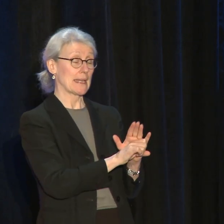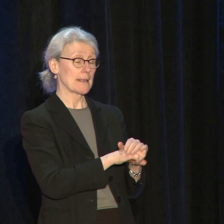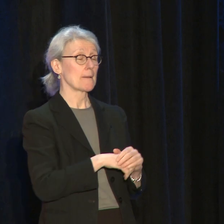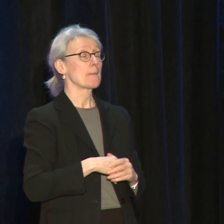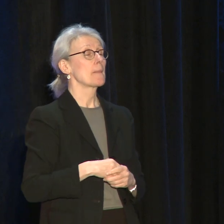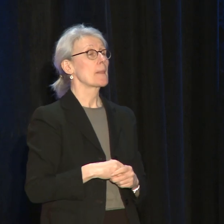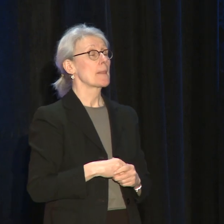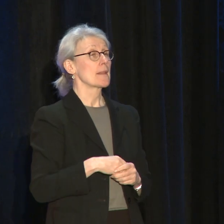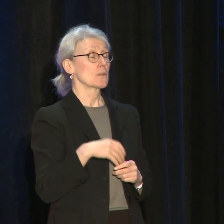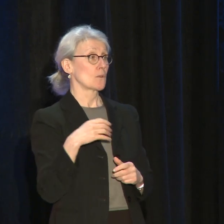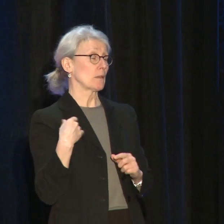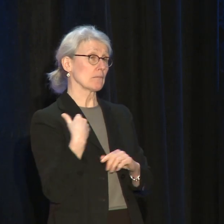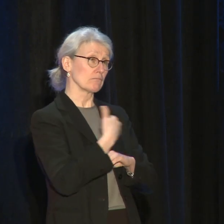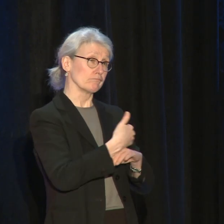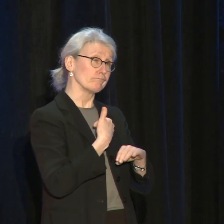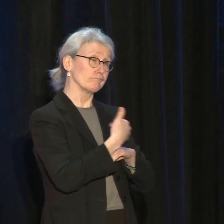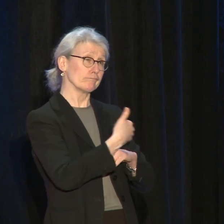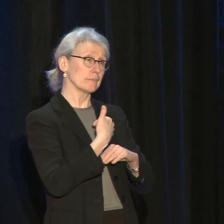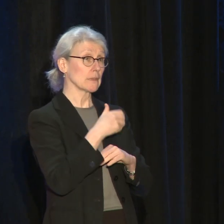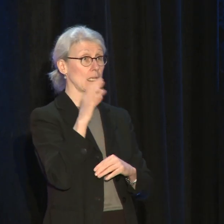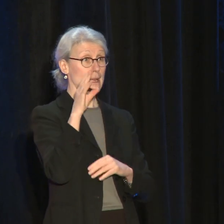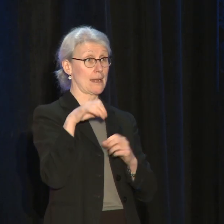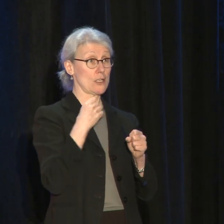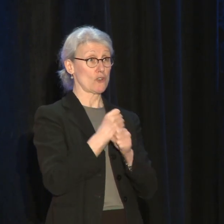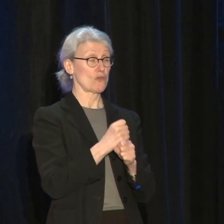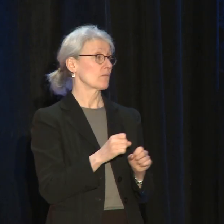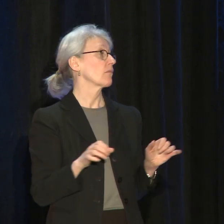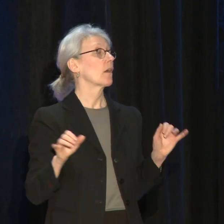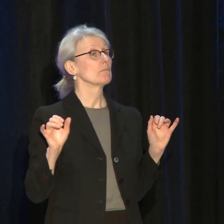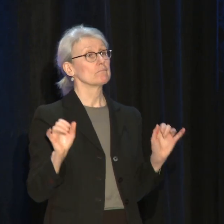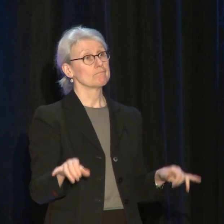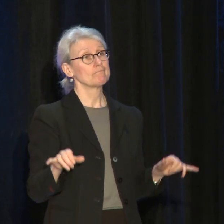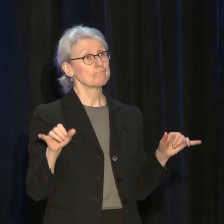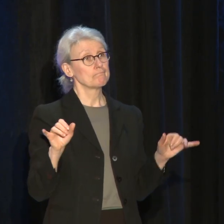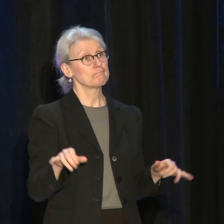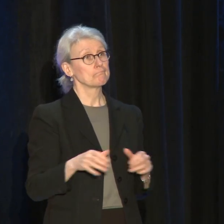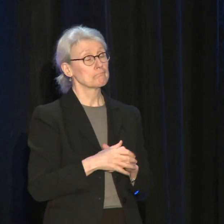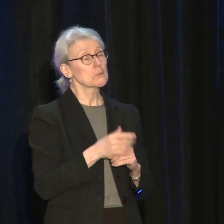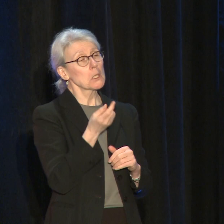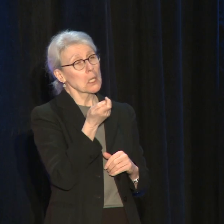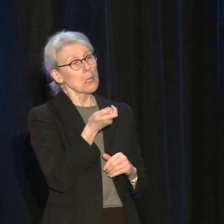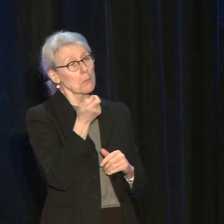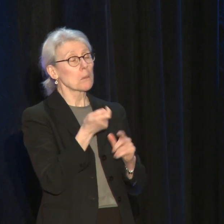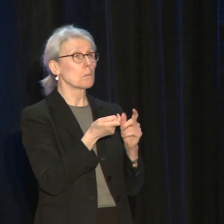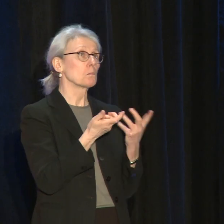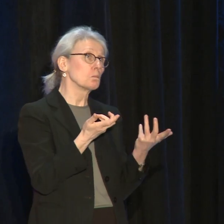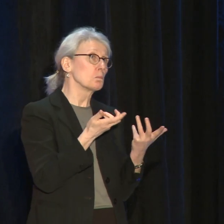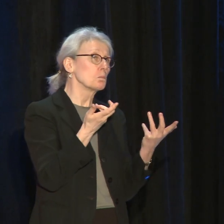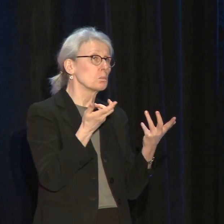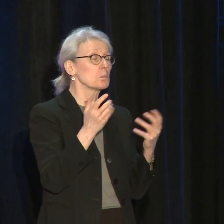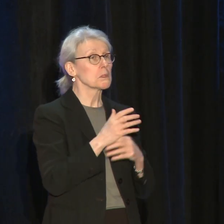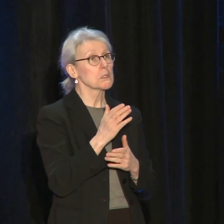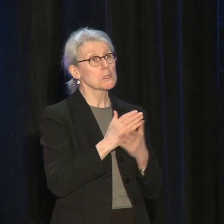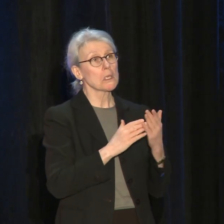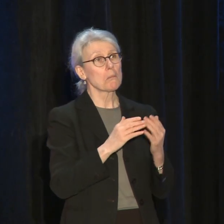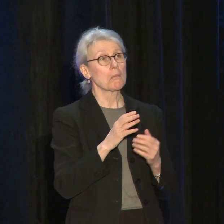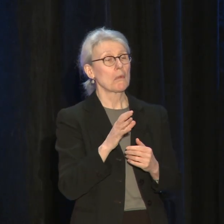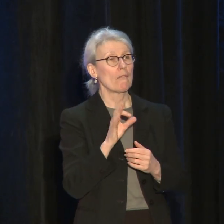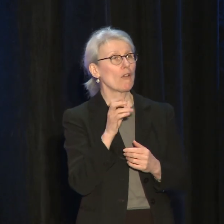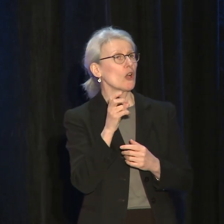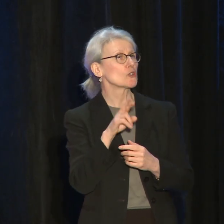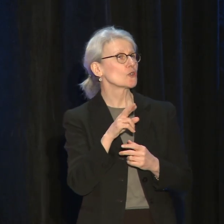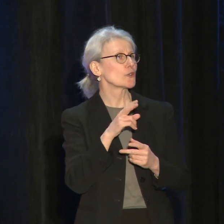after nine years, nothing much had changed. Yes, maybe some foster parents got better training,